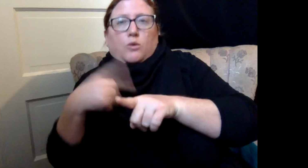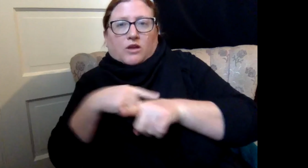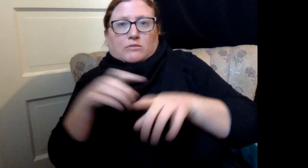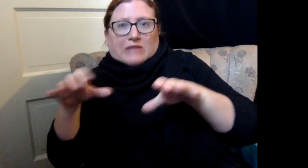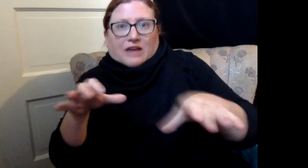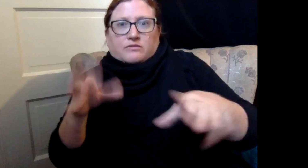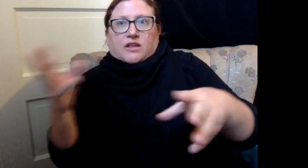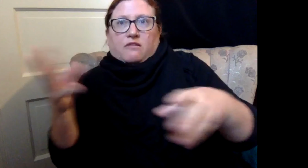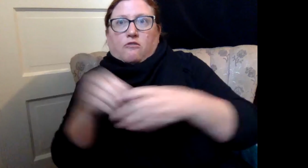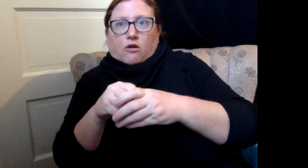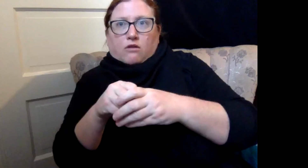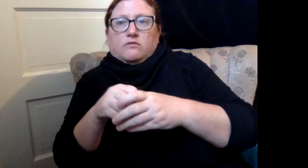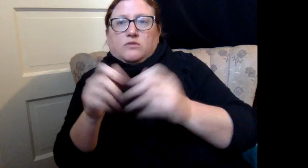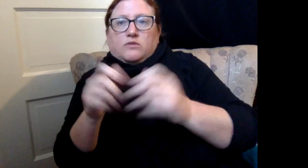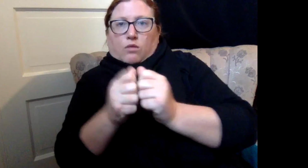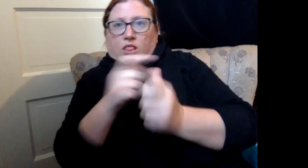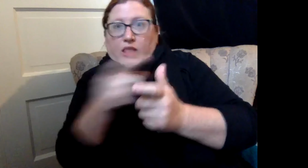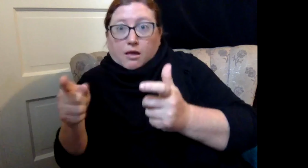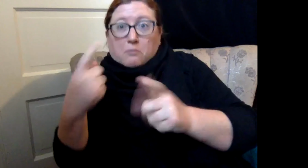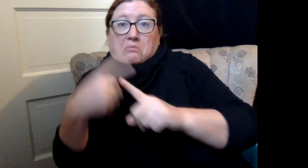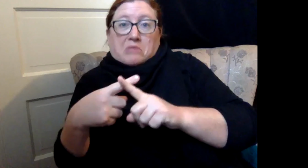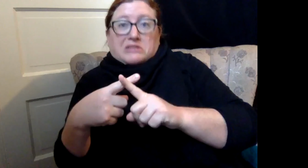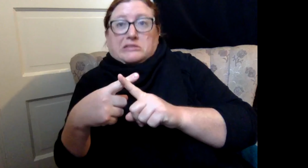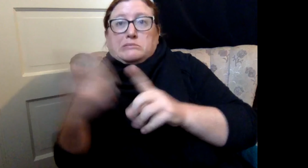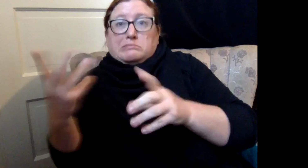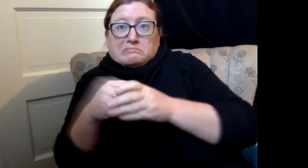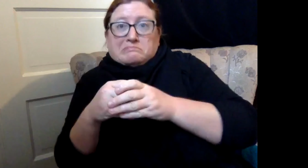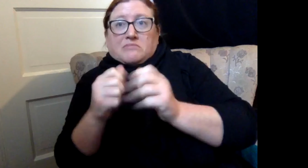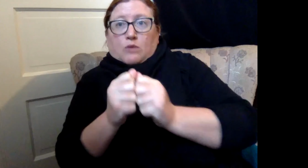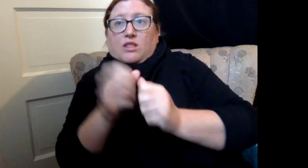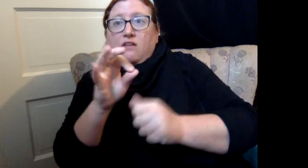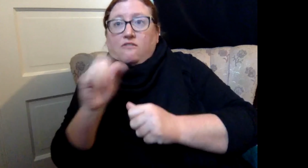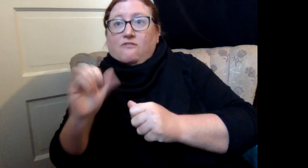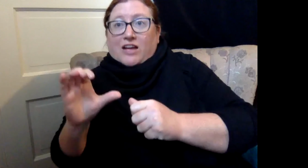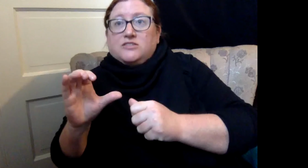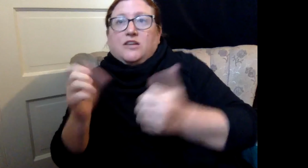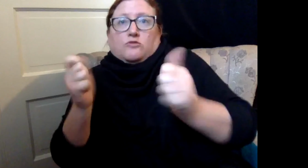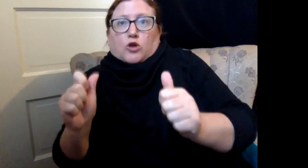to meet the class outcomes or program outcomes but we have also been really actively